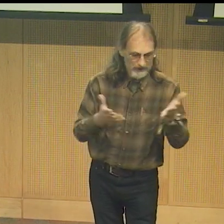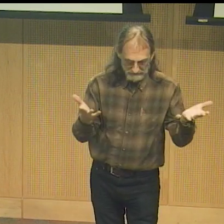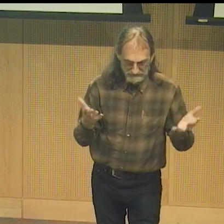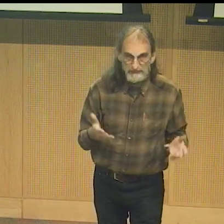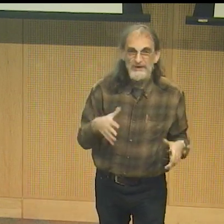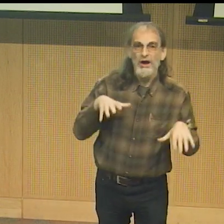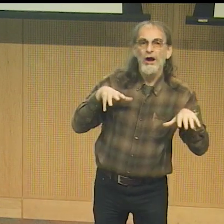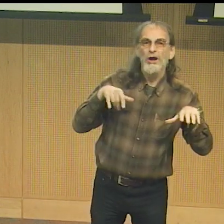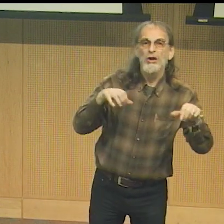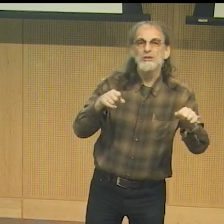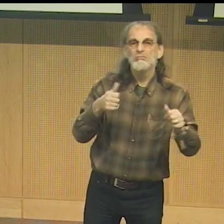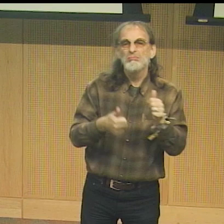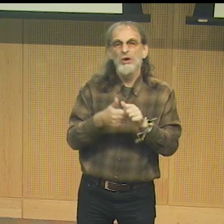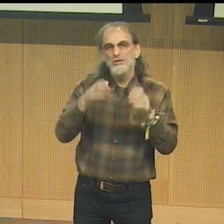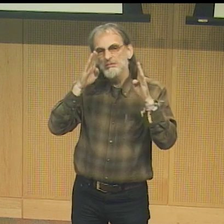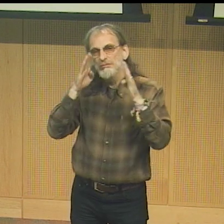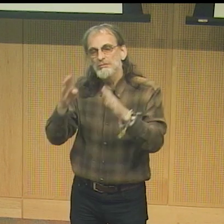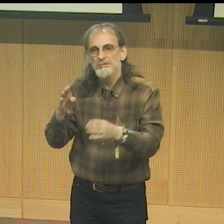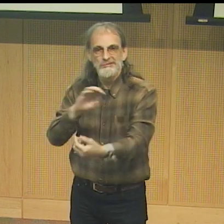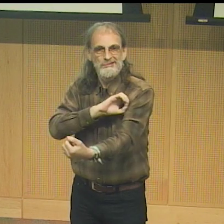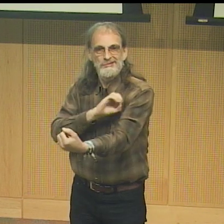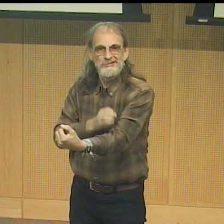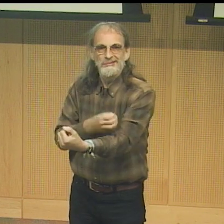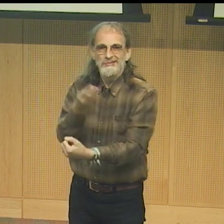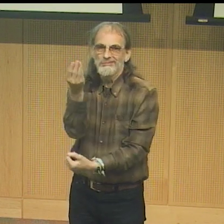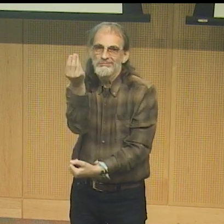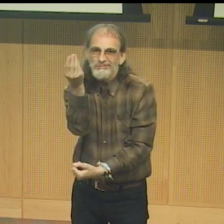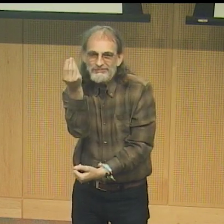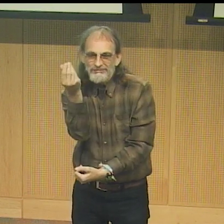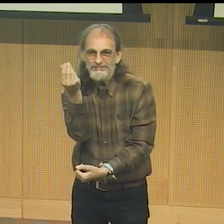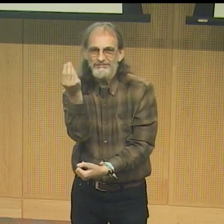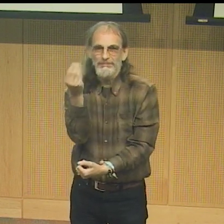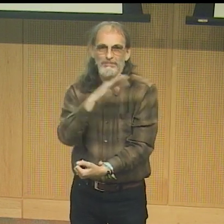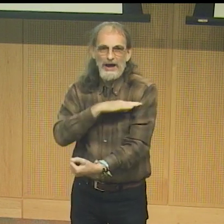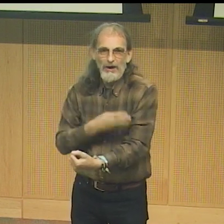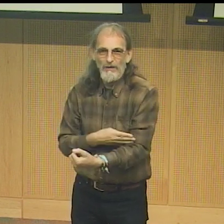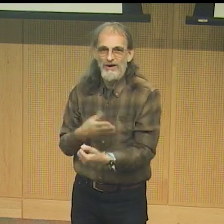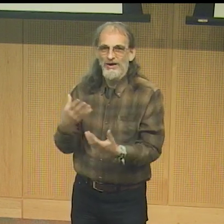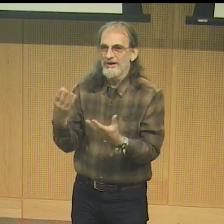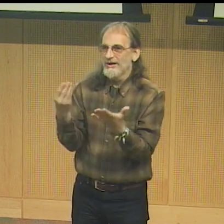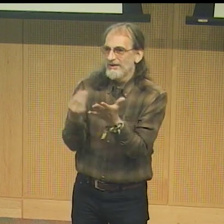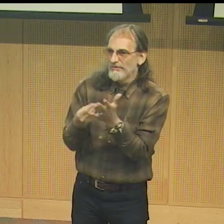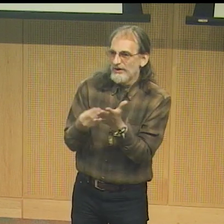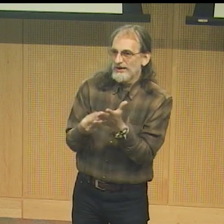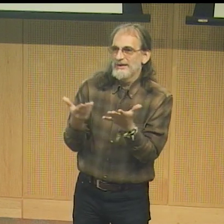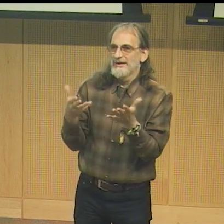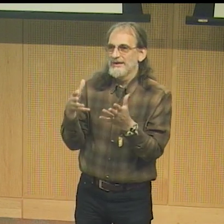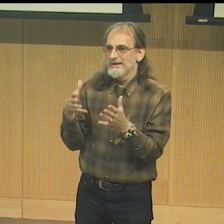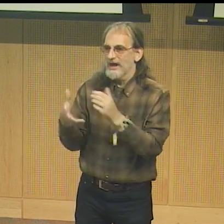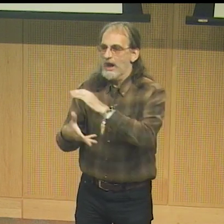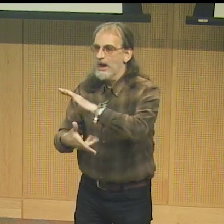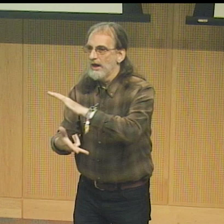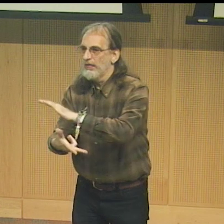Typically, colonization will happen from one people to another because of financial gain, maybe a--maybe